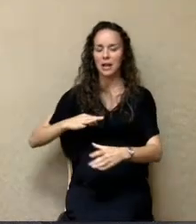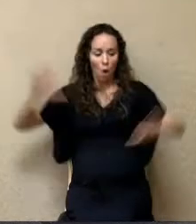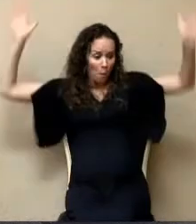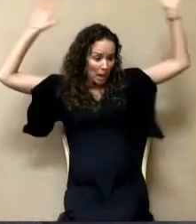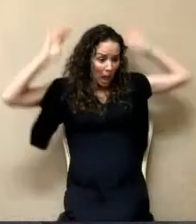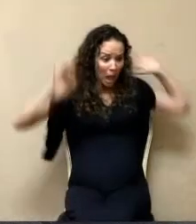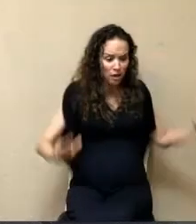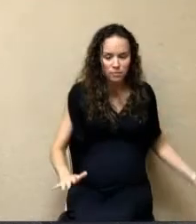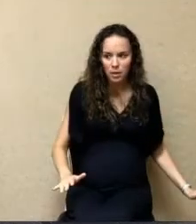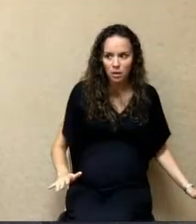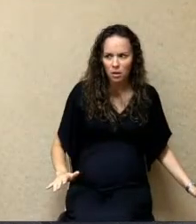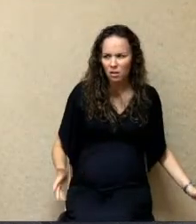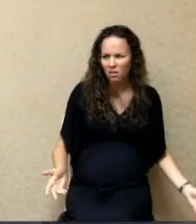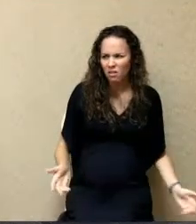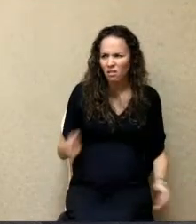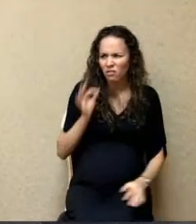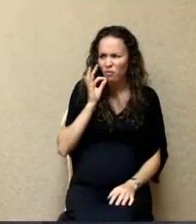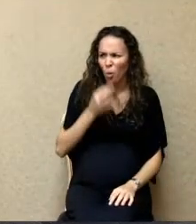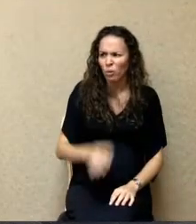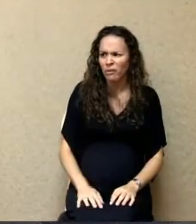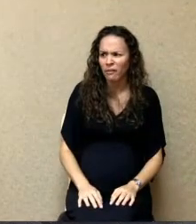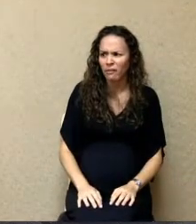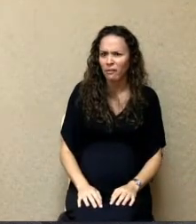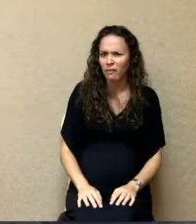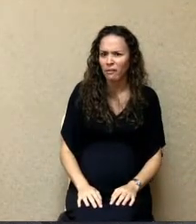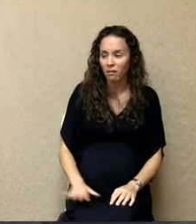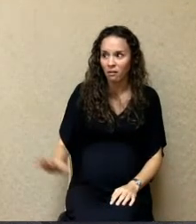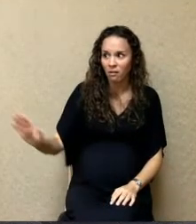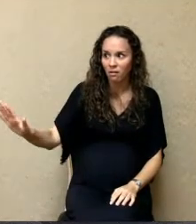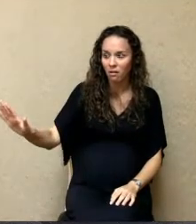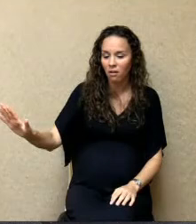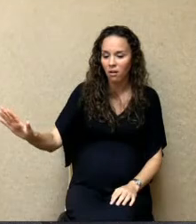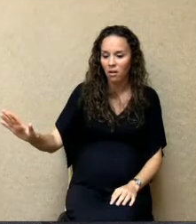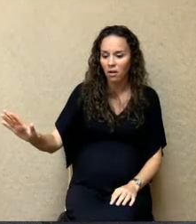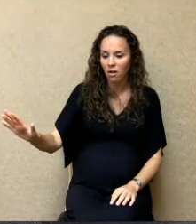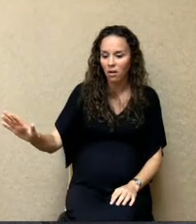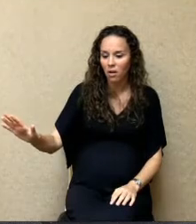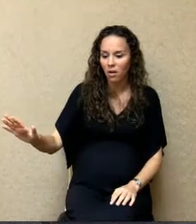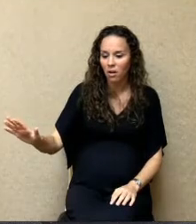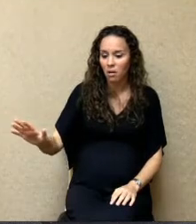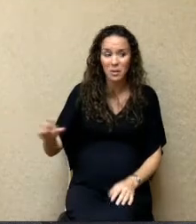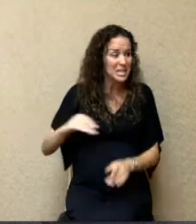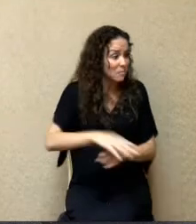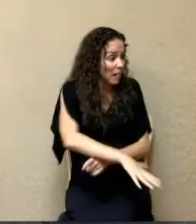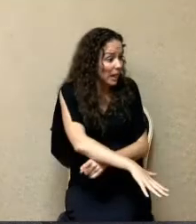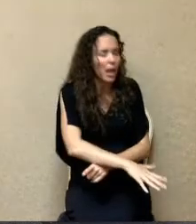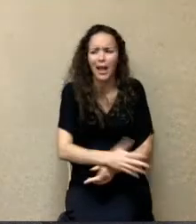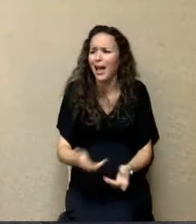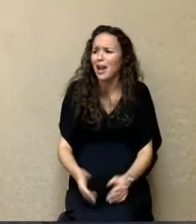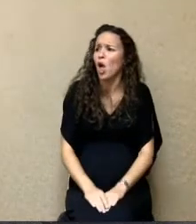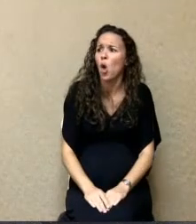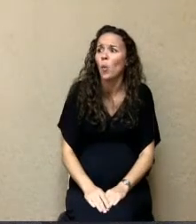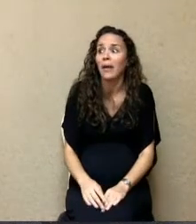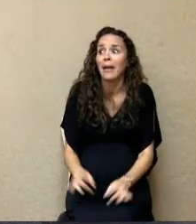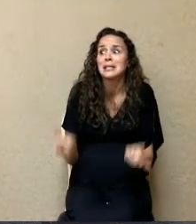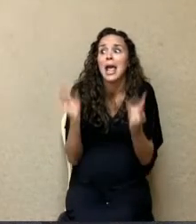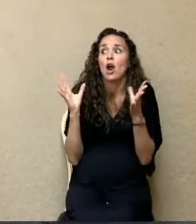I'm like it's fruit. And he goes, it's spilling. I'm like, I know it's horrible.